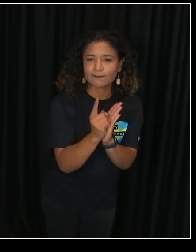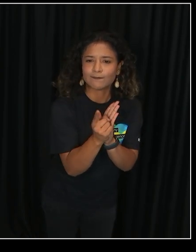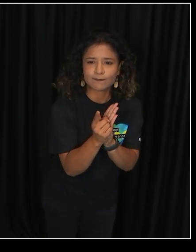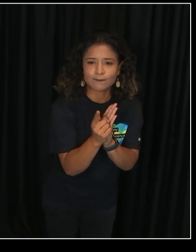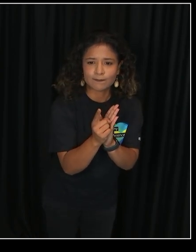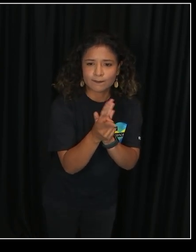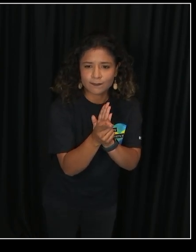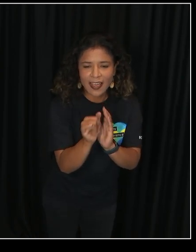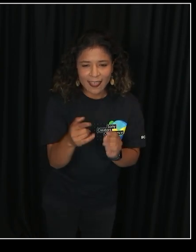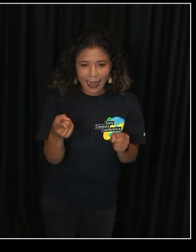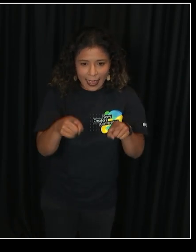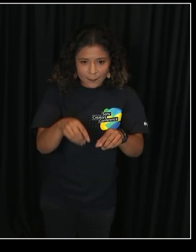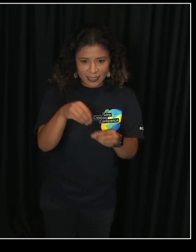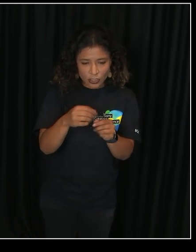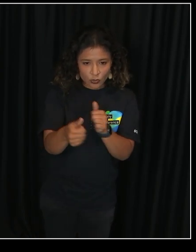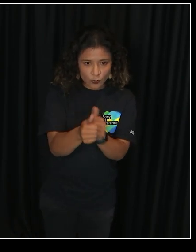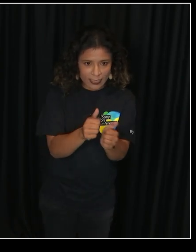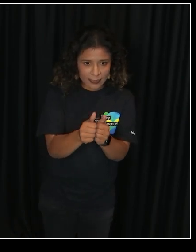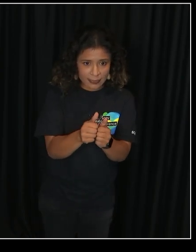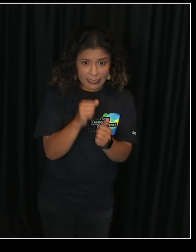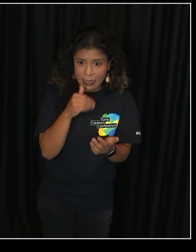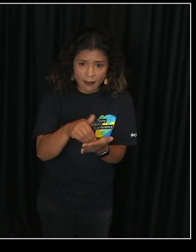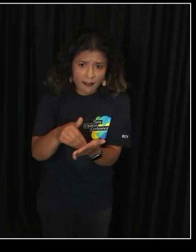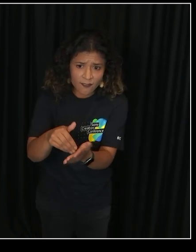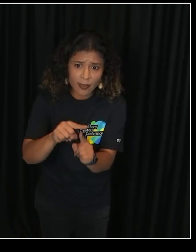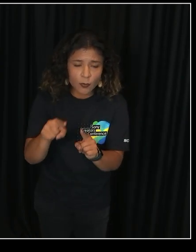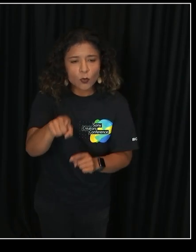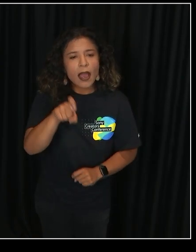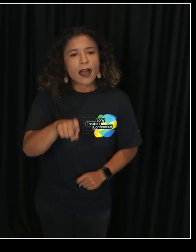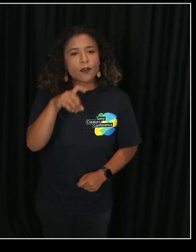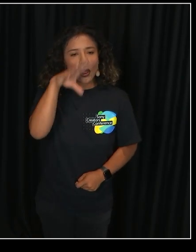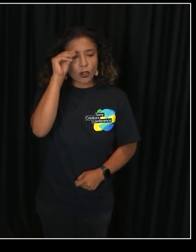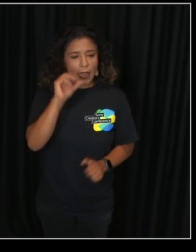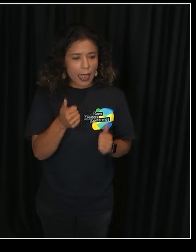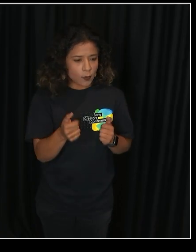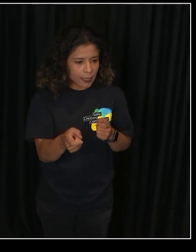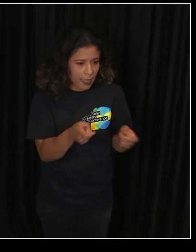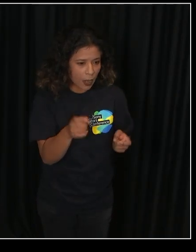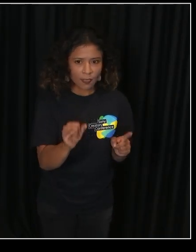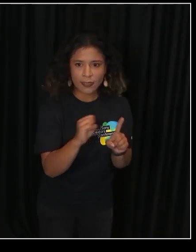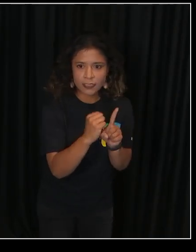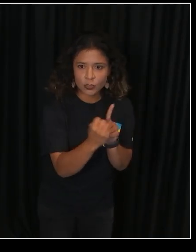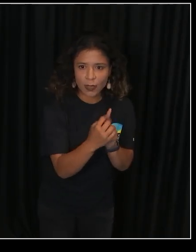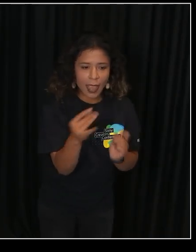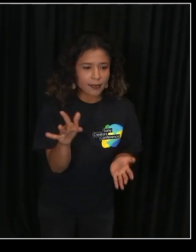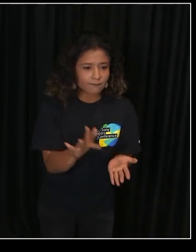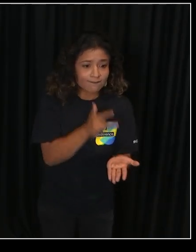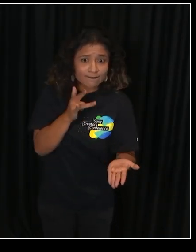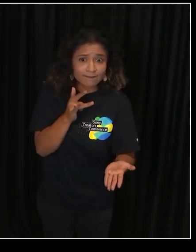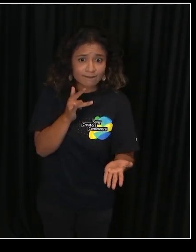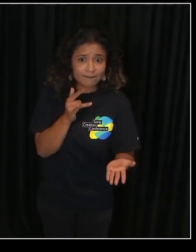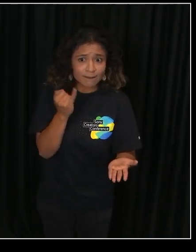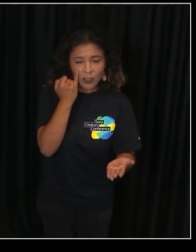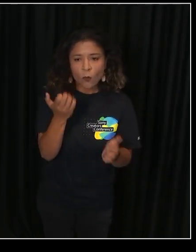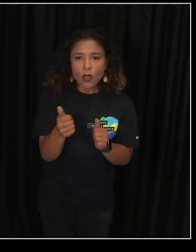that don't happen very often, but you have to learn to handle them and take advantage of them if you want to be able to race against the best drivers.